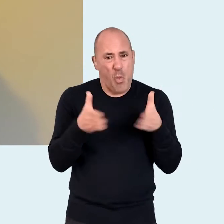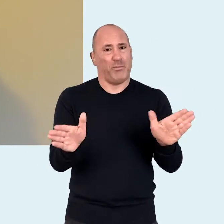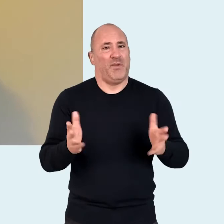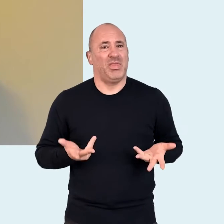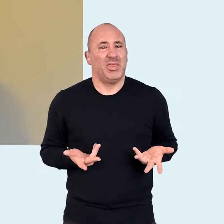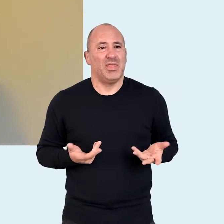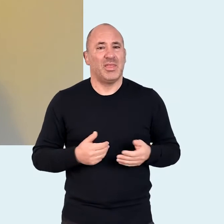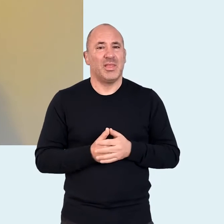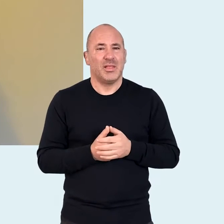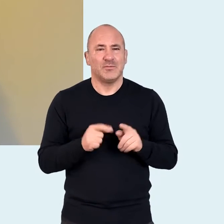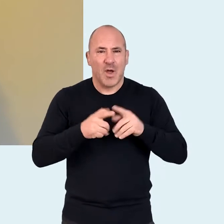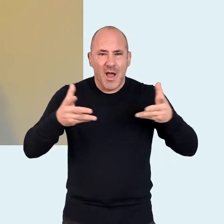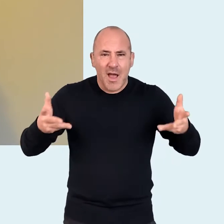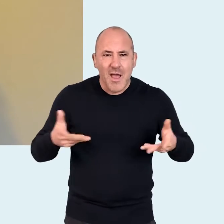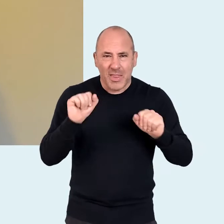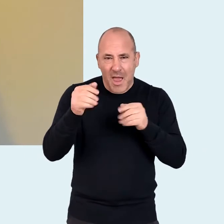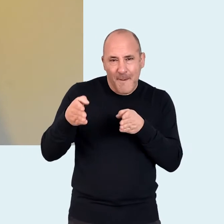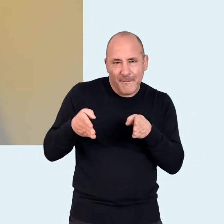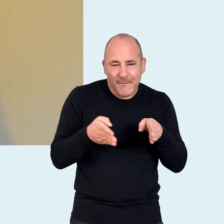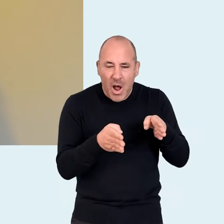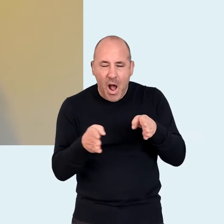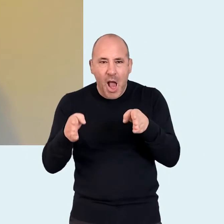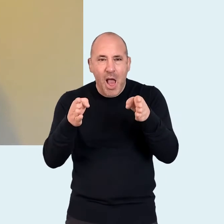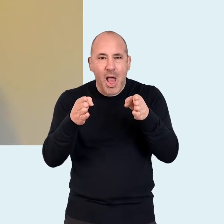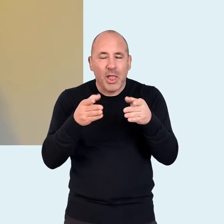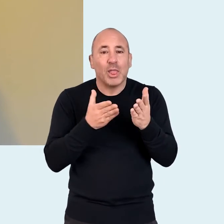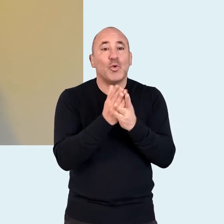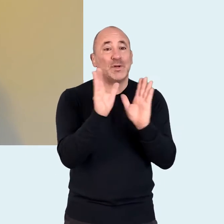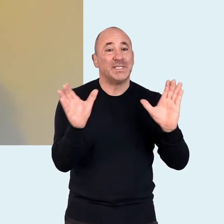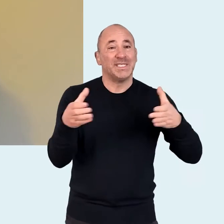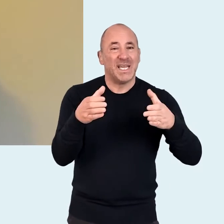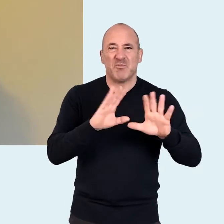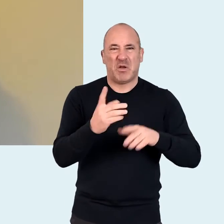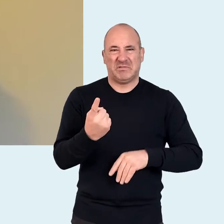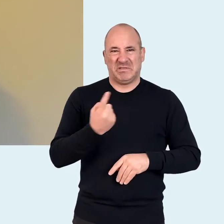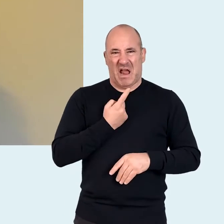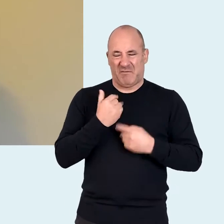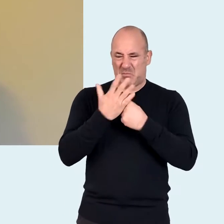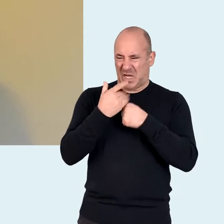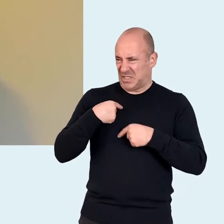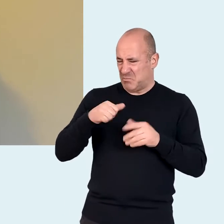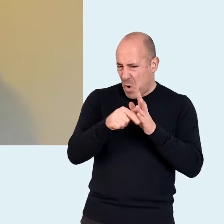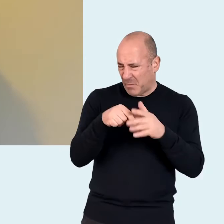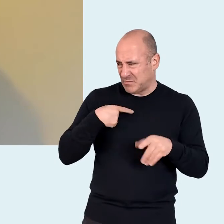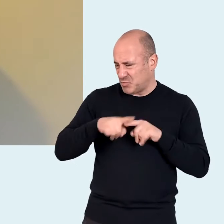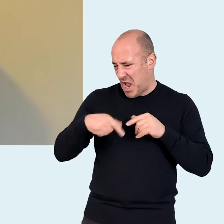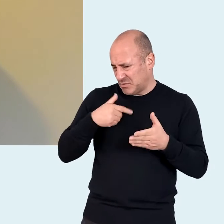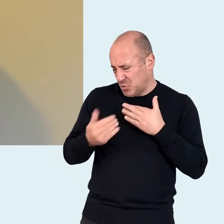and openness. Foster a sense of finding a pathway as a team rather than putting pressure